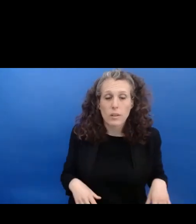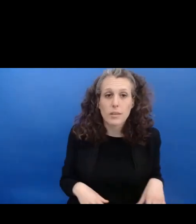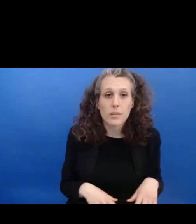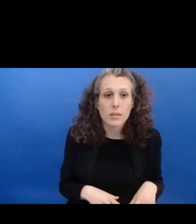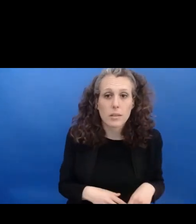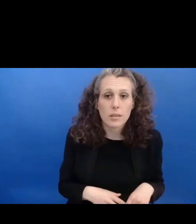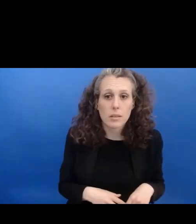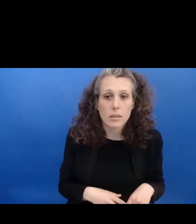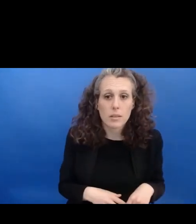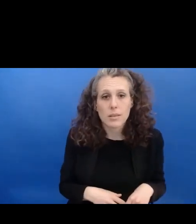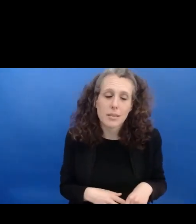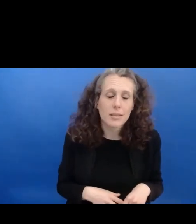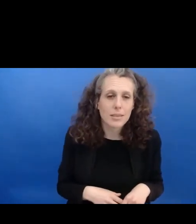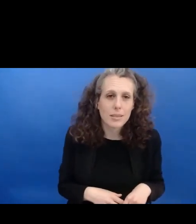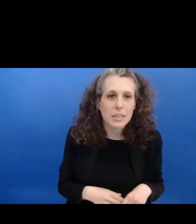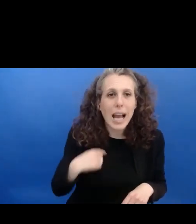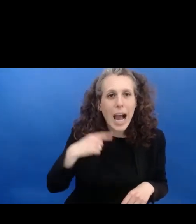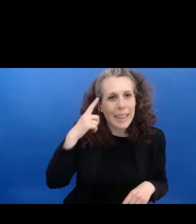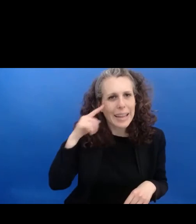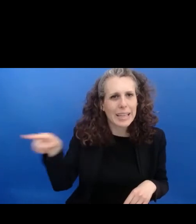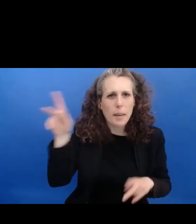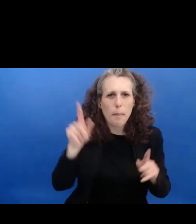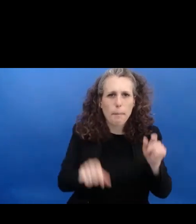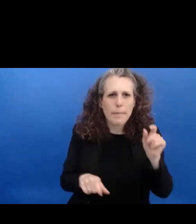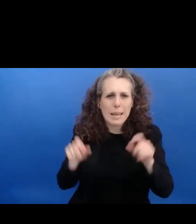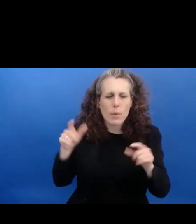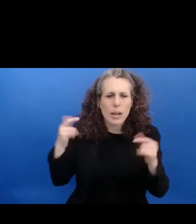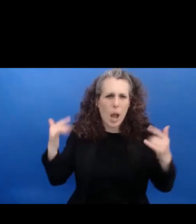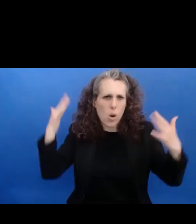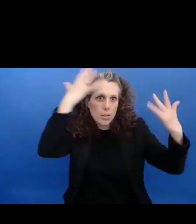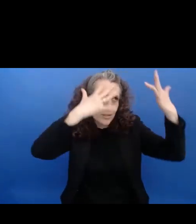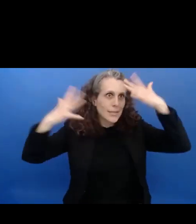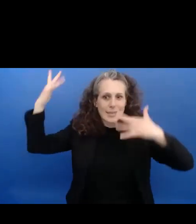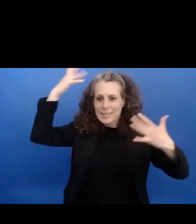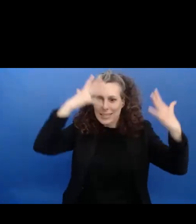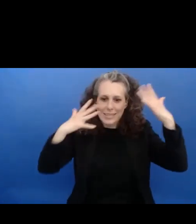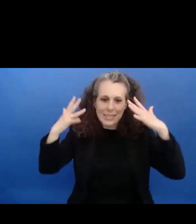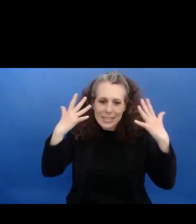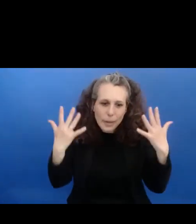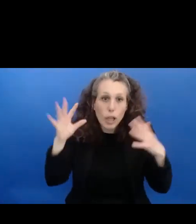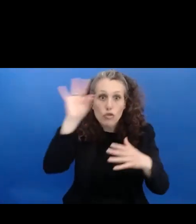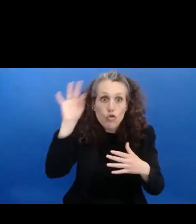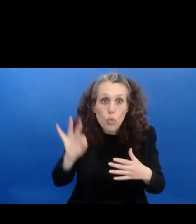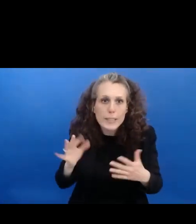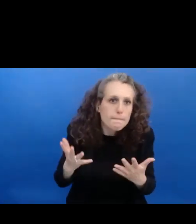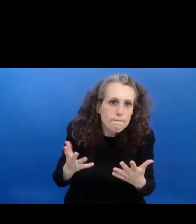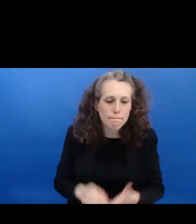broader thought process absolutely conversation absolutely so let's now turn back to our panelists